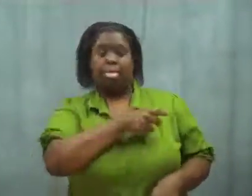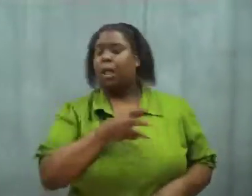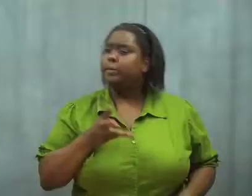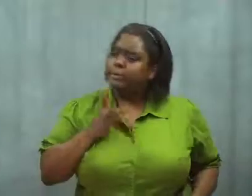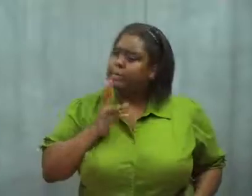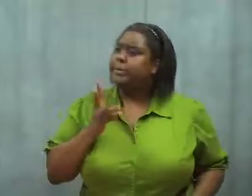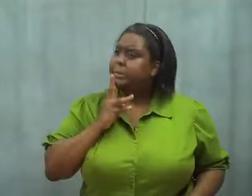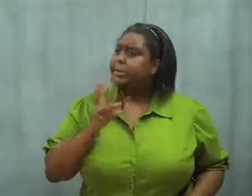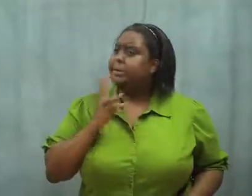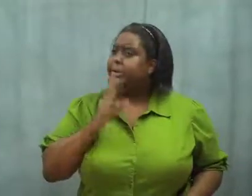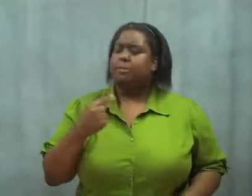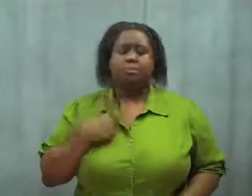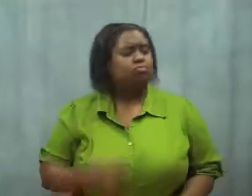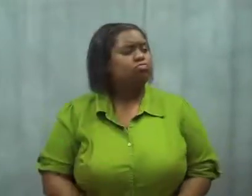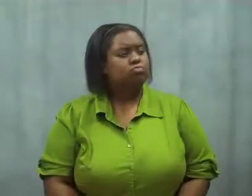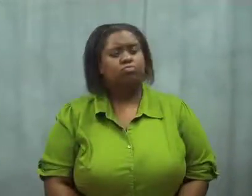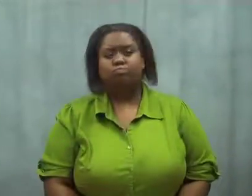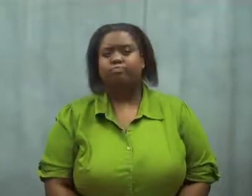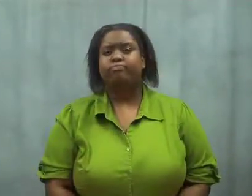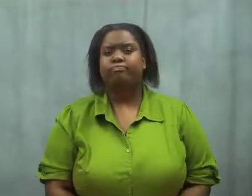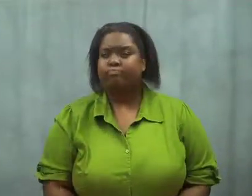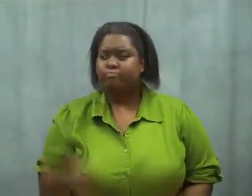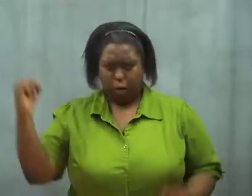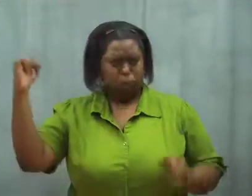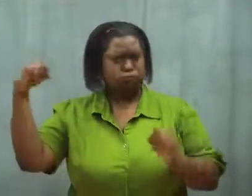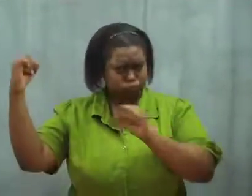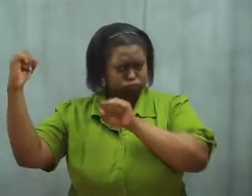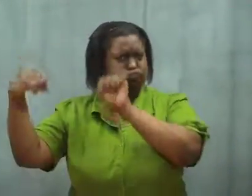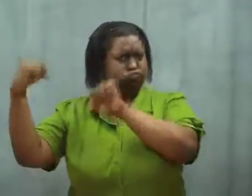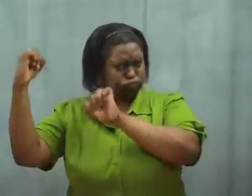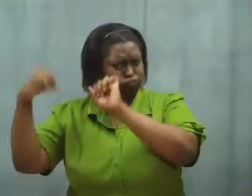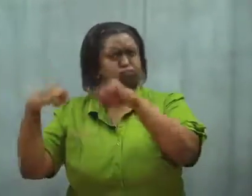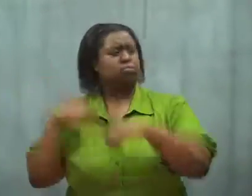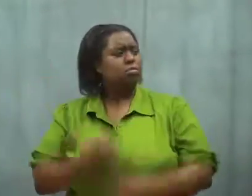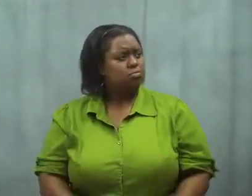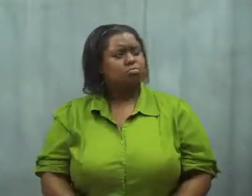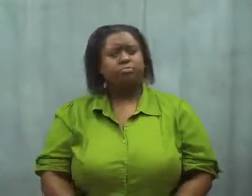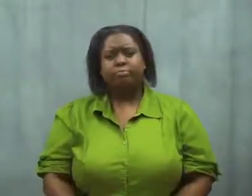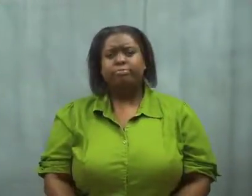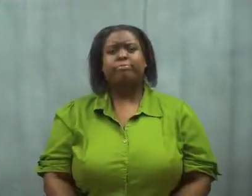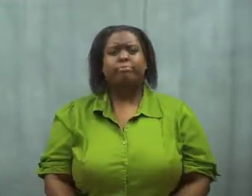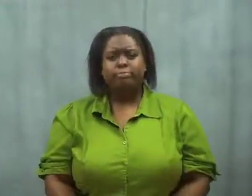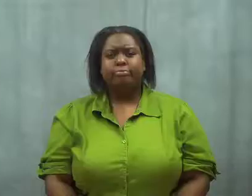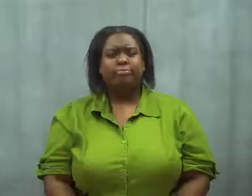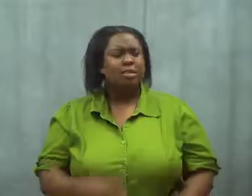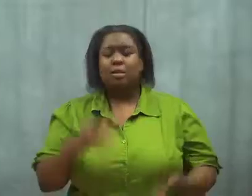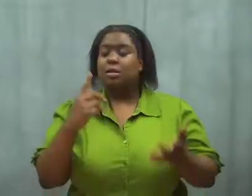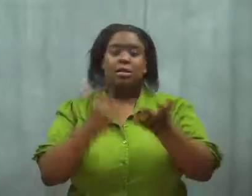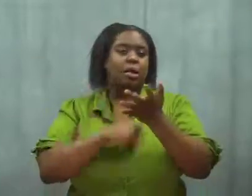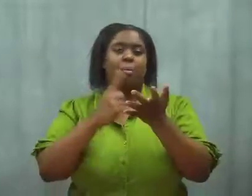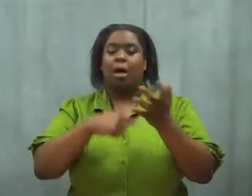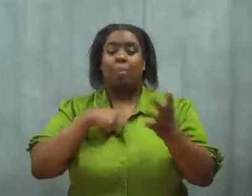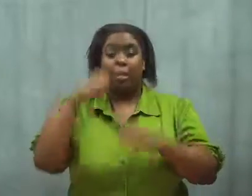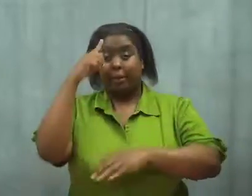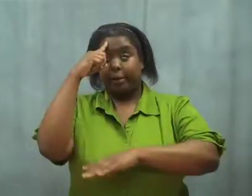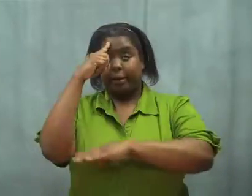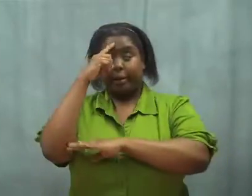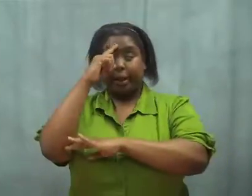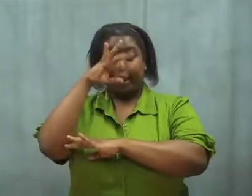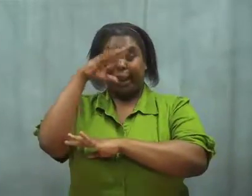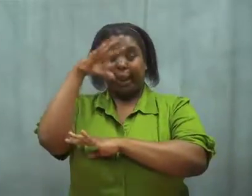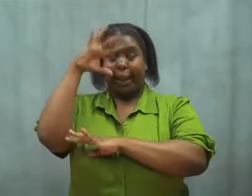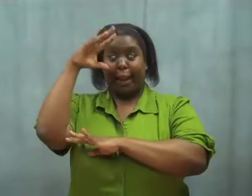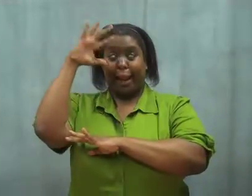The person was talking across me, and the person to my side nodded along.